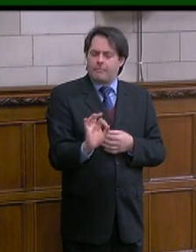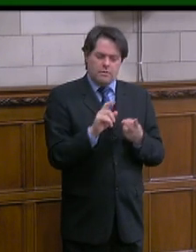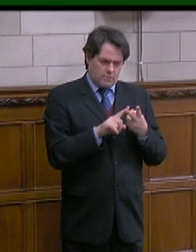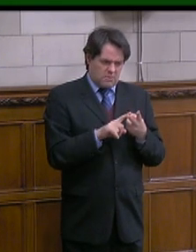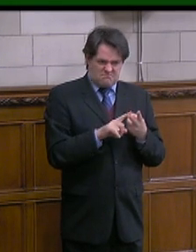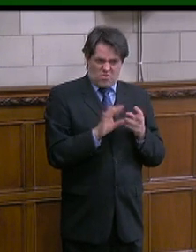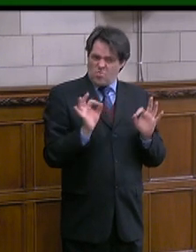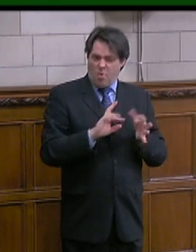We have no plans to change it.”